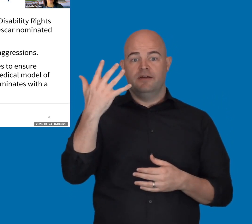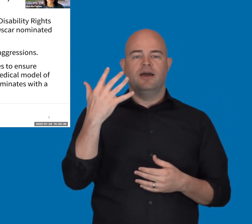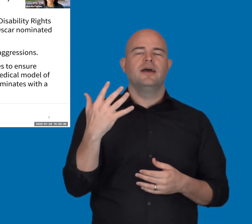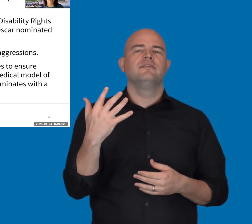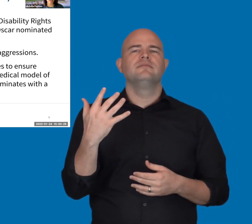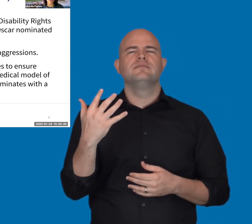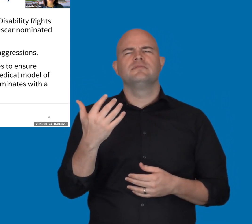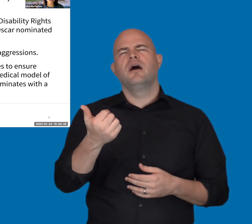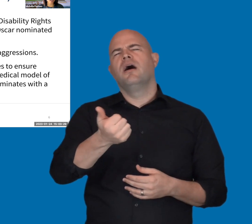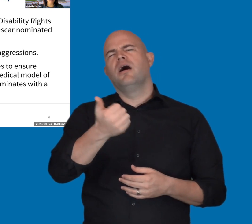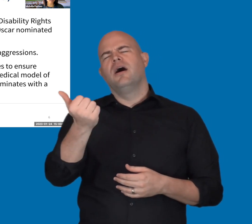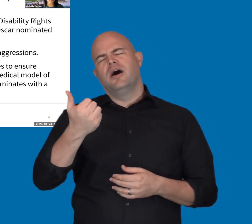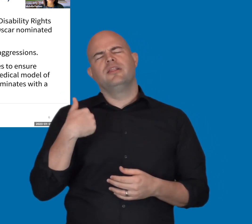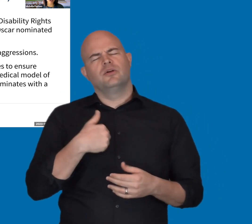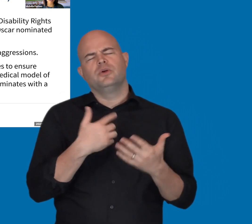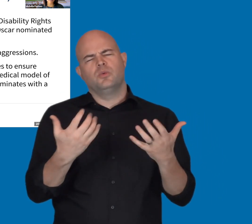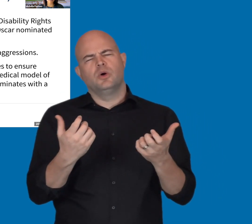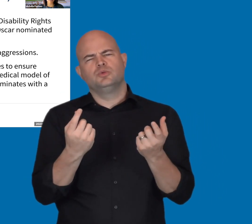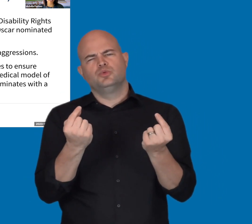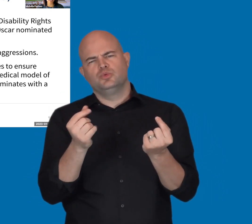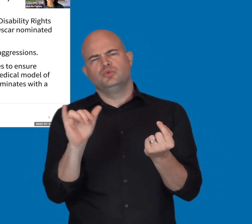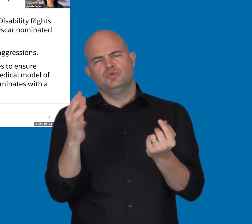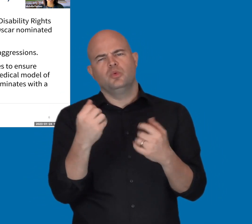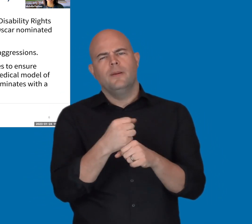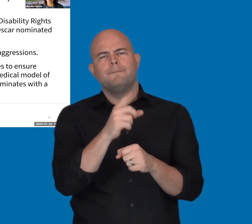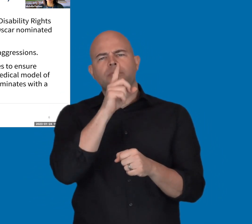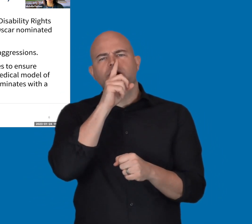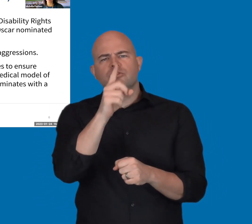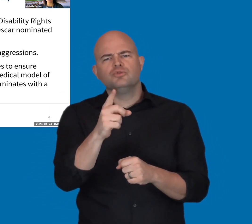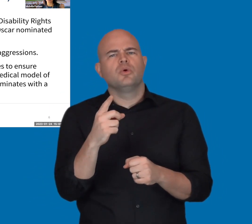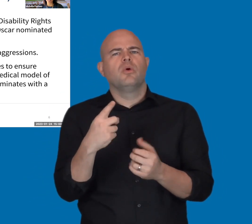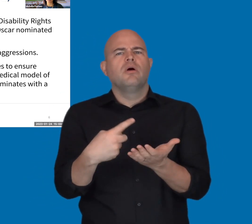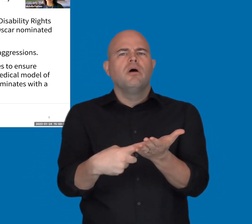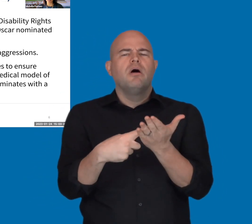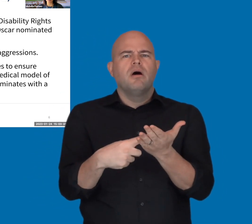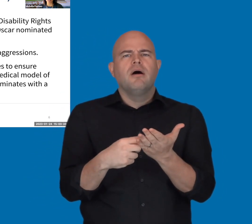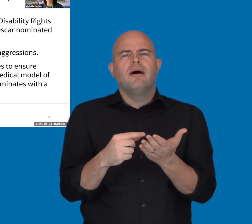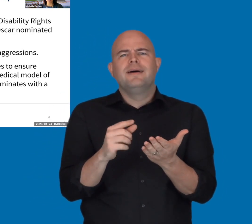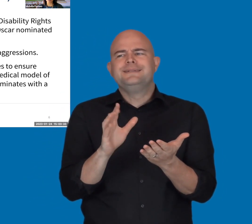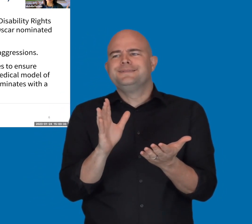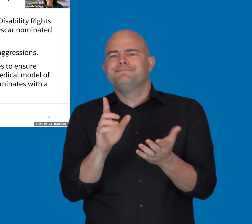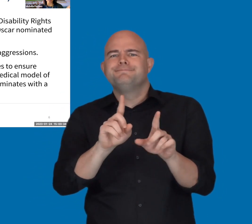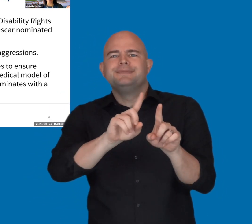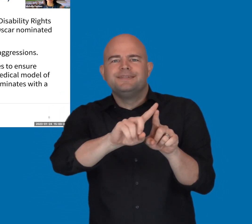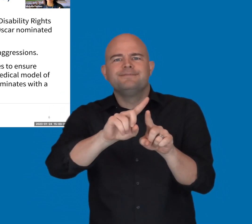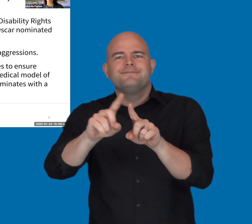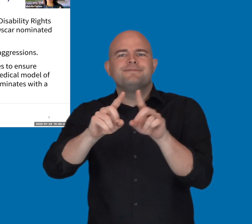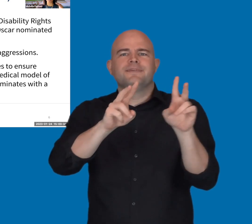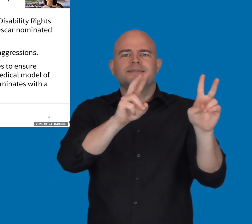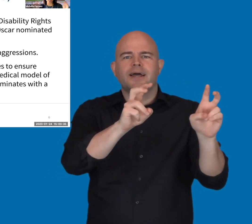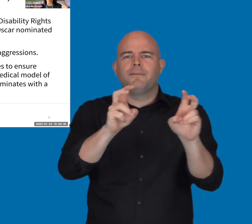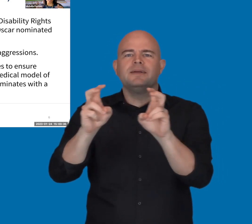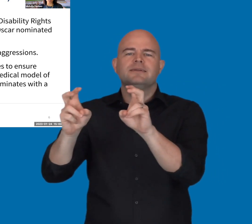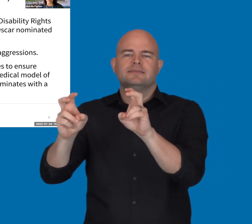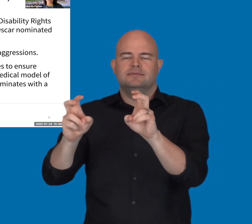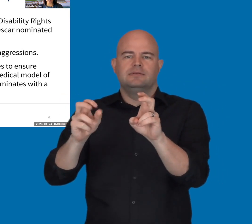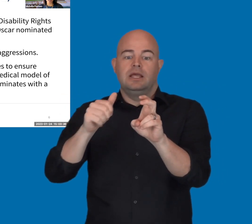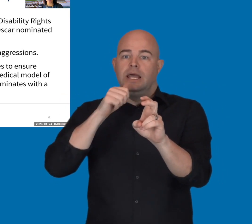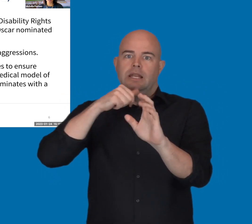so that was a good week for people to engage in that topic and share what they've used, what works,